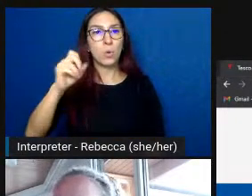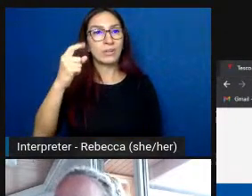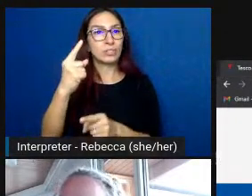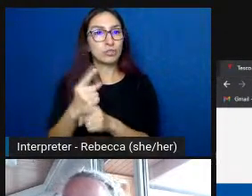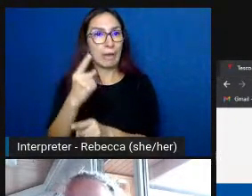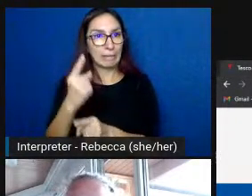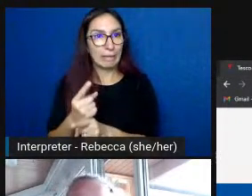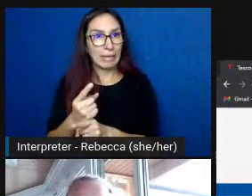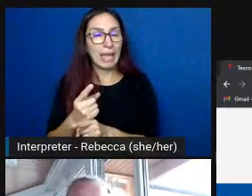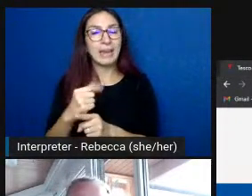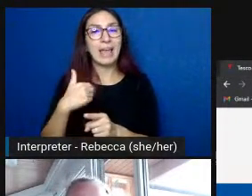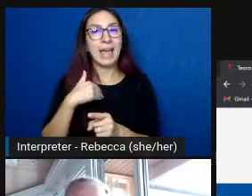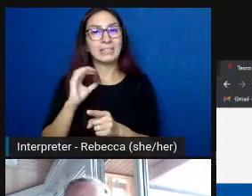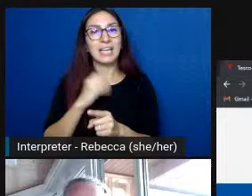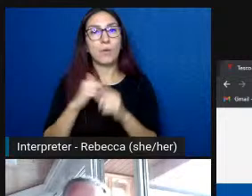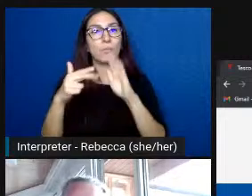Even if it is coded correctly and